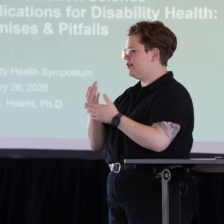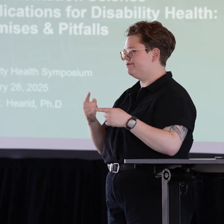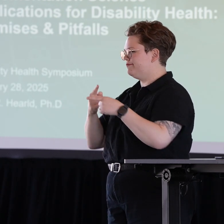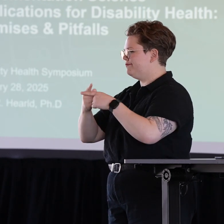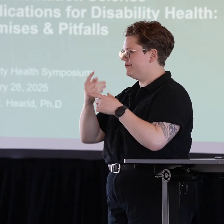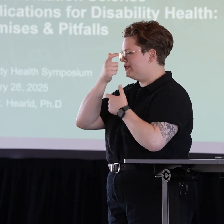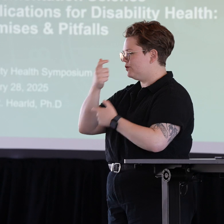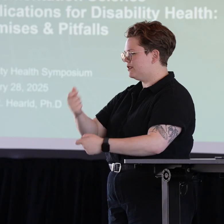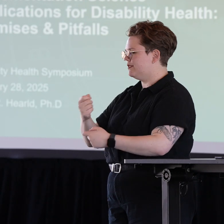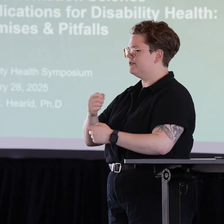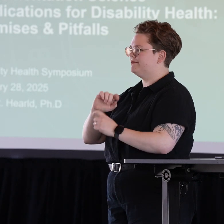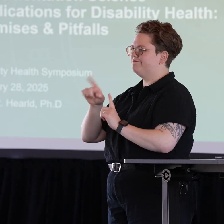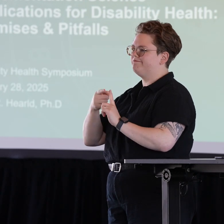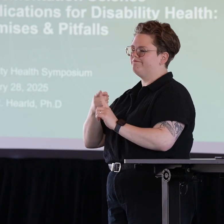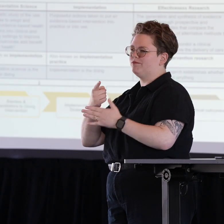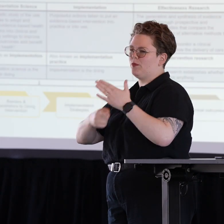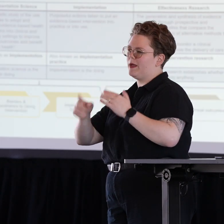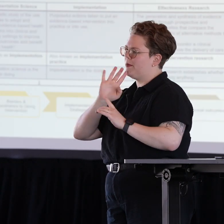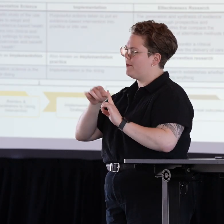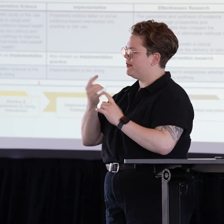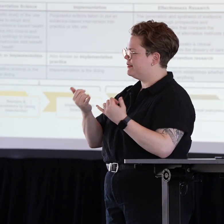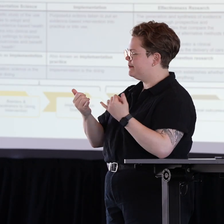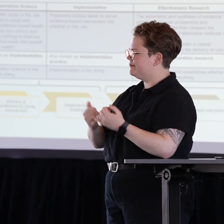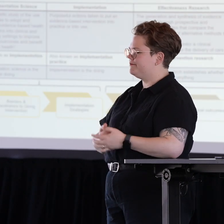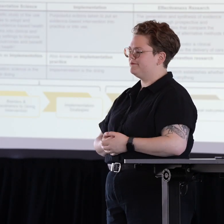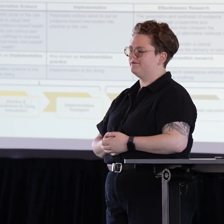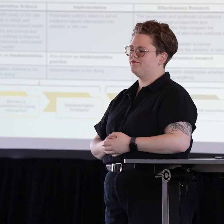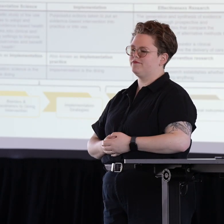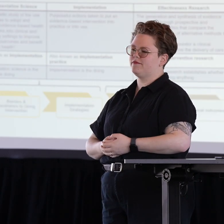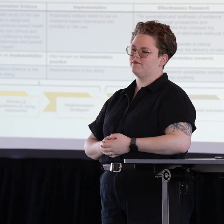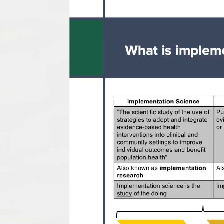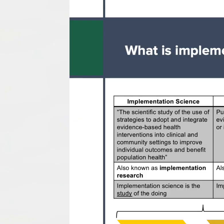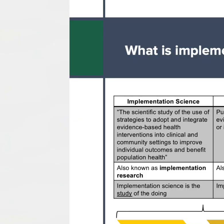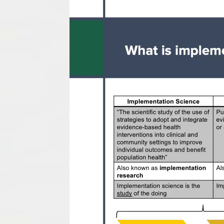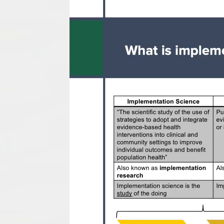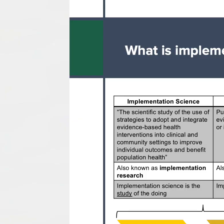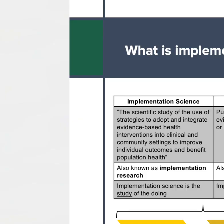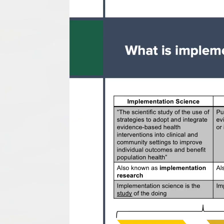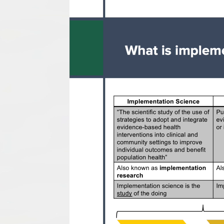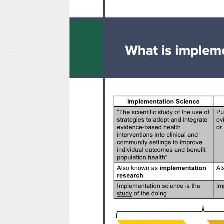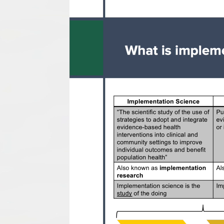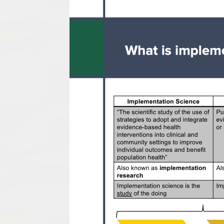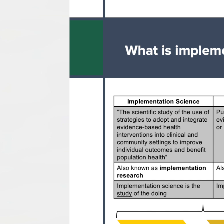with what I'm going to be talking about here today. So just to maybe start out, I think what it would be good is to